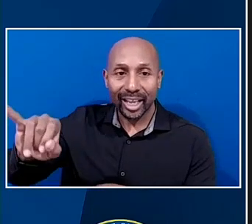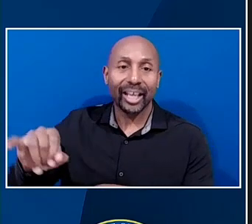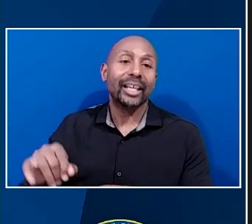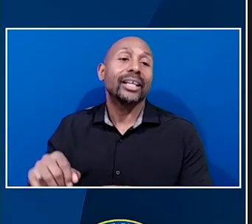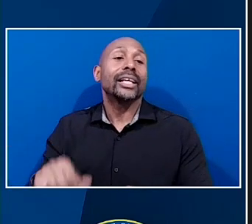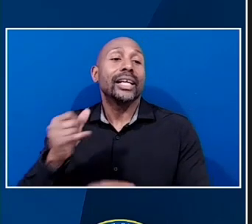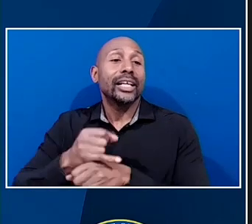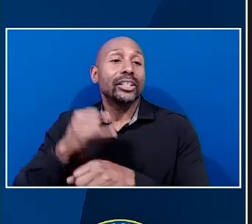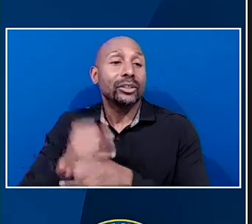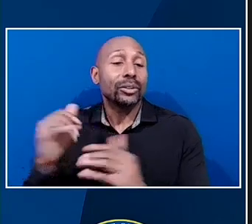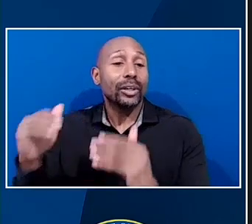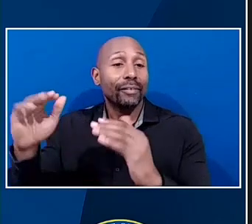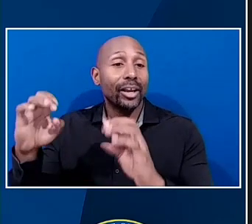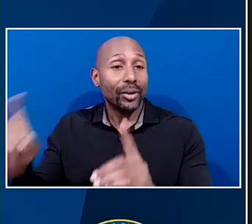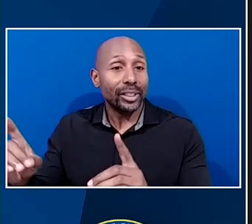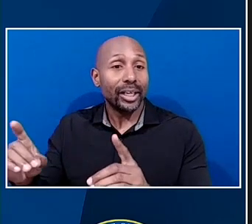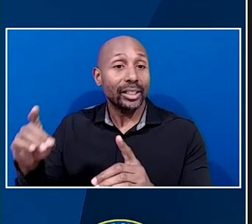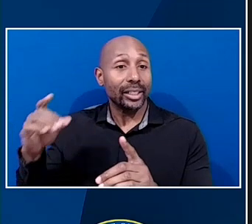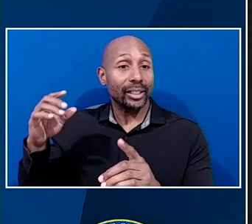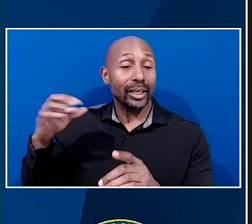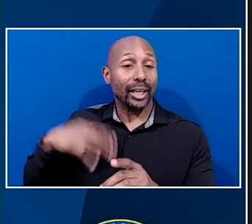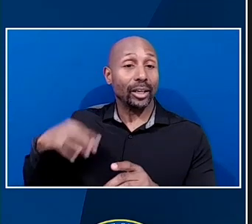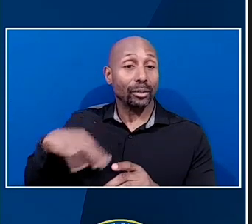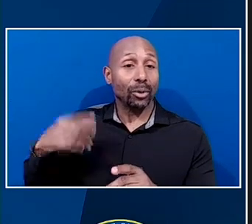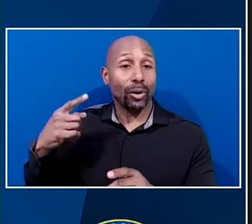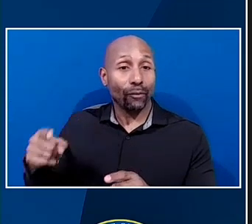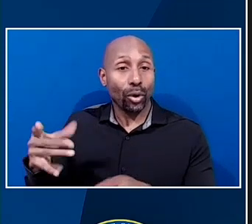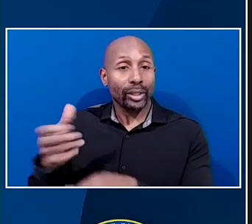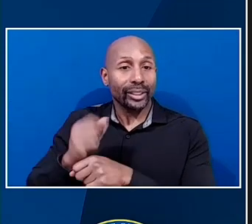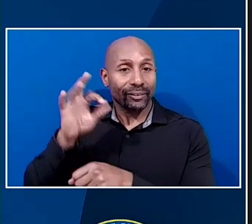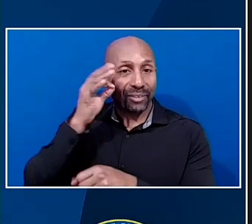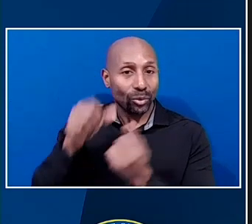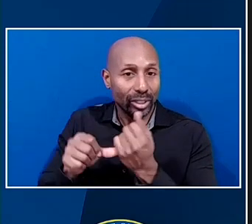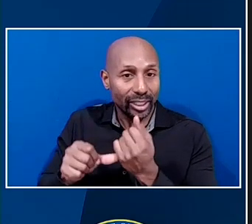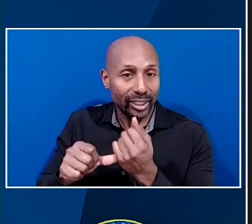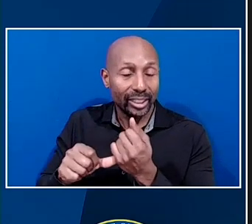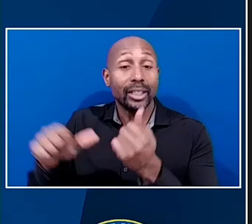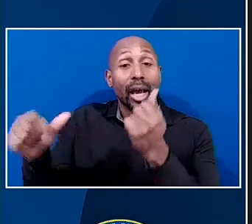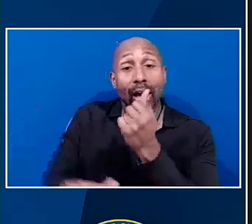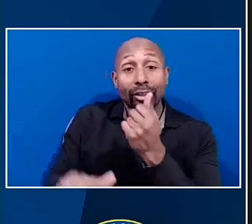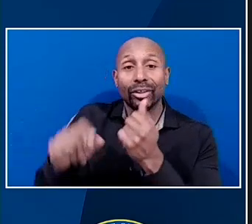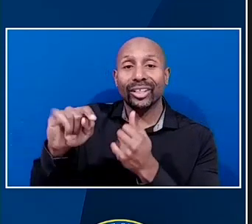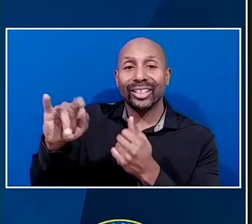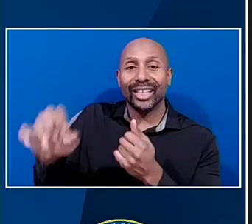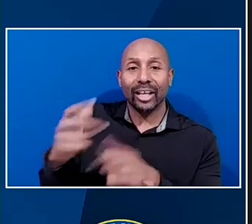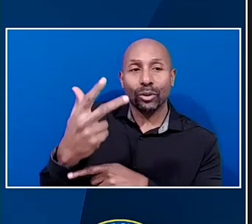(f), and Title V of the HEA, we have Charles B.W. Prince.